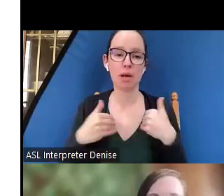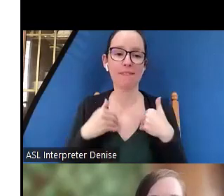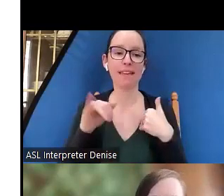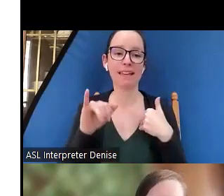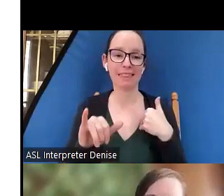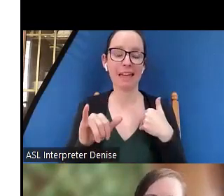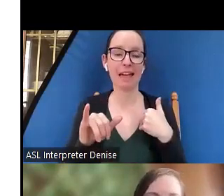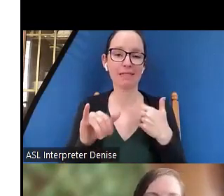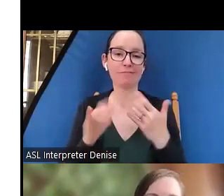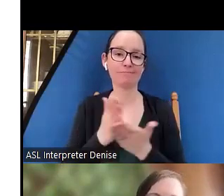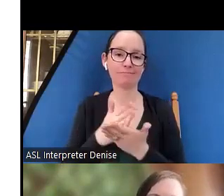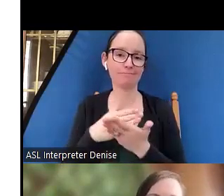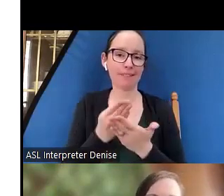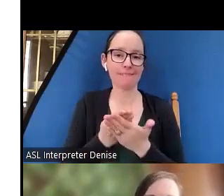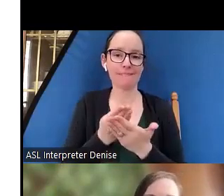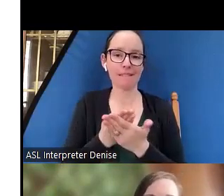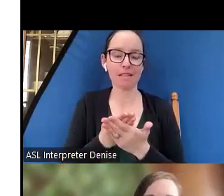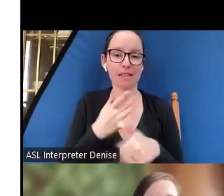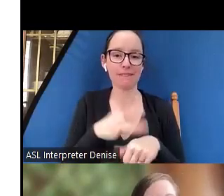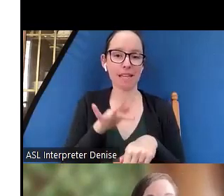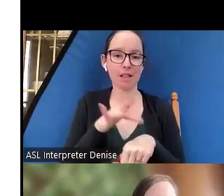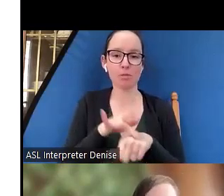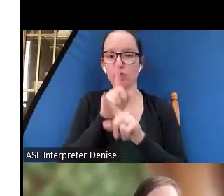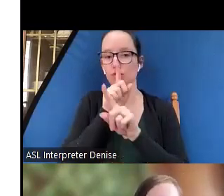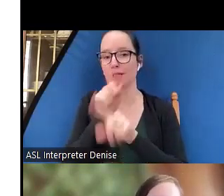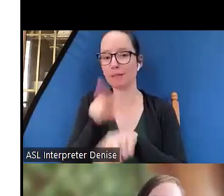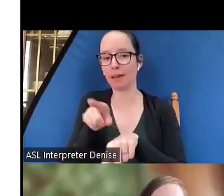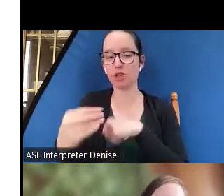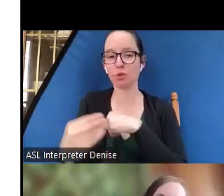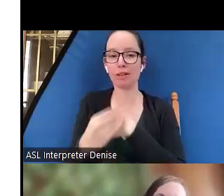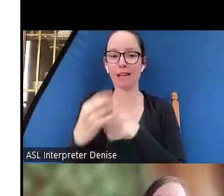Advisory Board feedback and being as transparent as possible